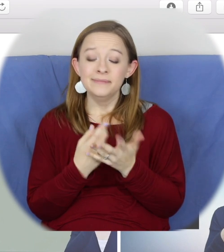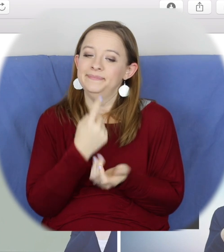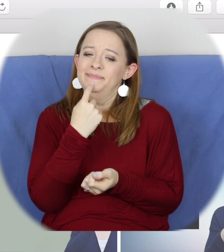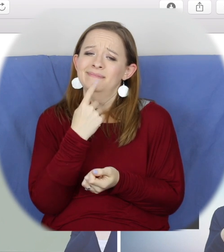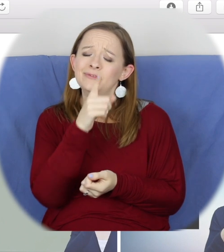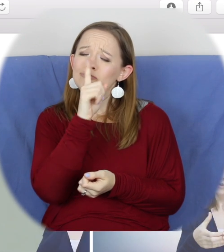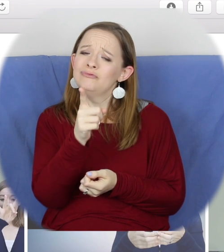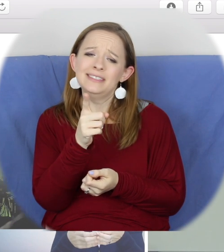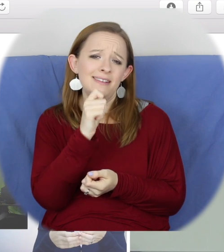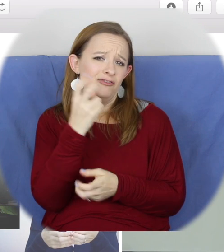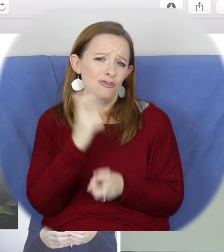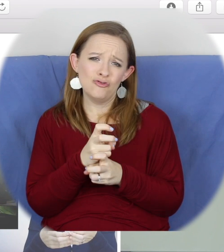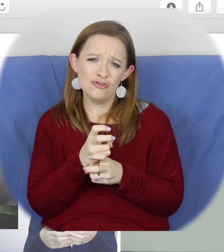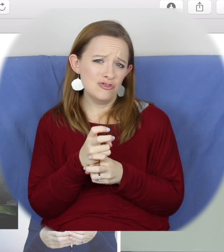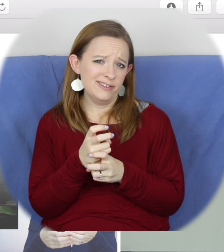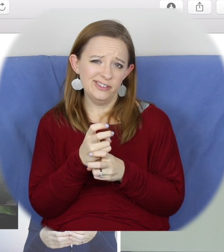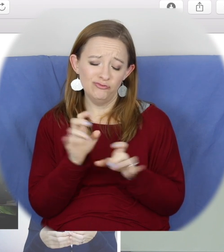Like I said, it's really not that hard to do.